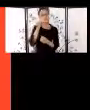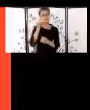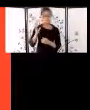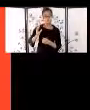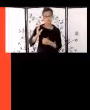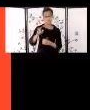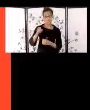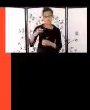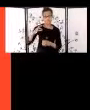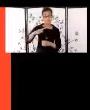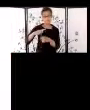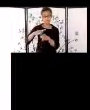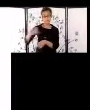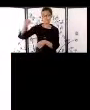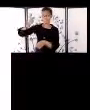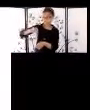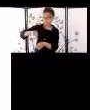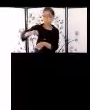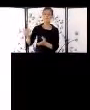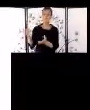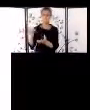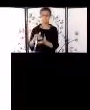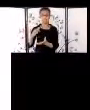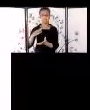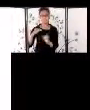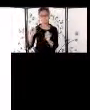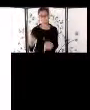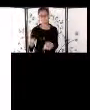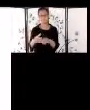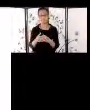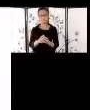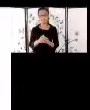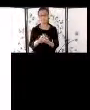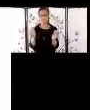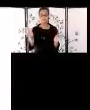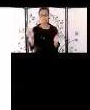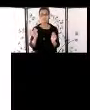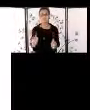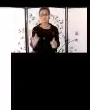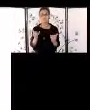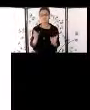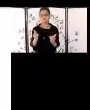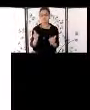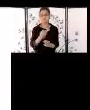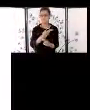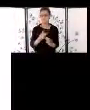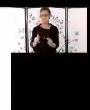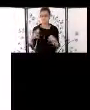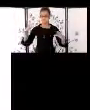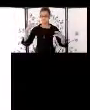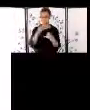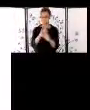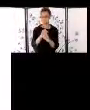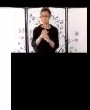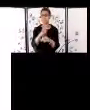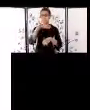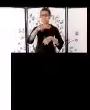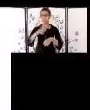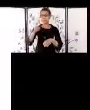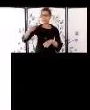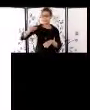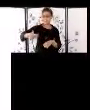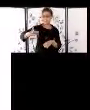Alright, here is a quick overview of the program timeline.